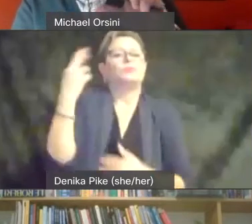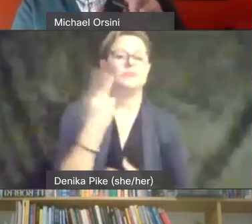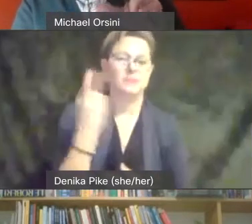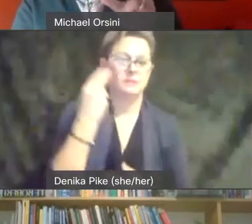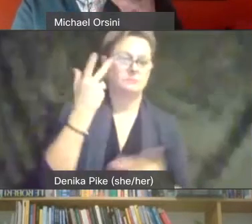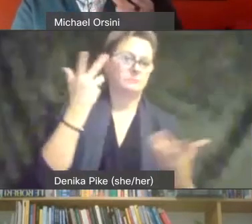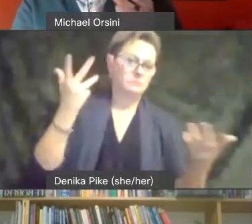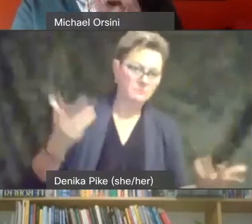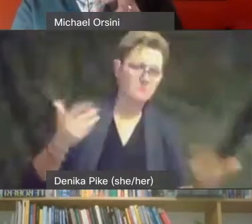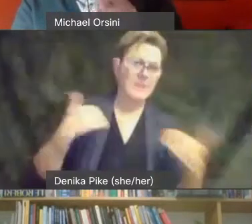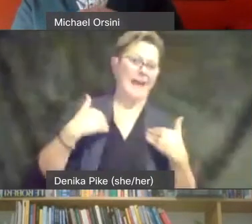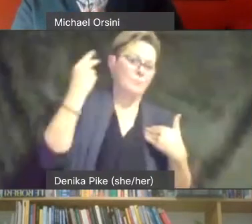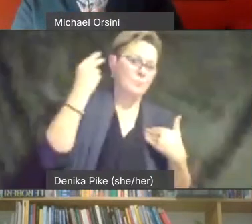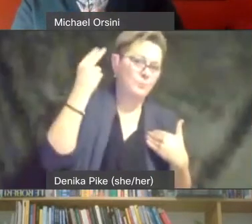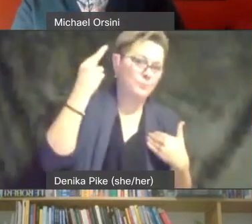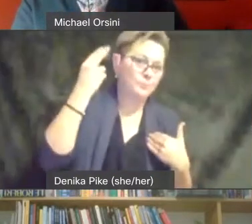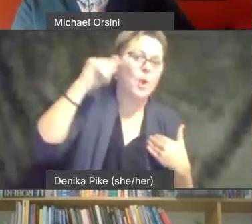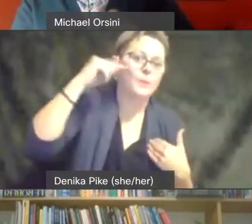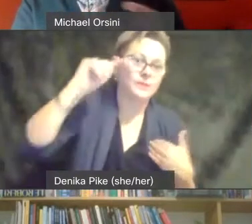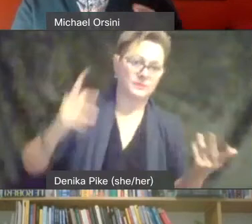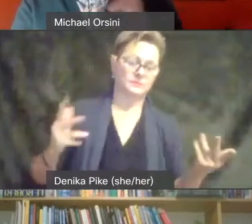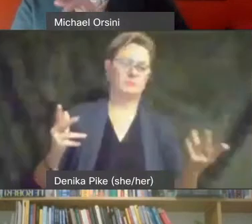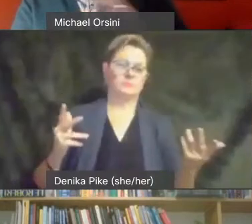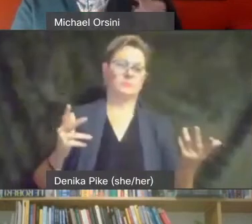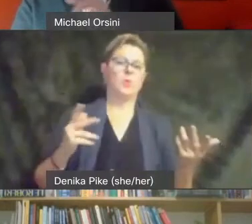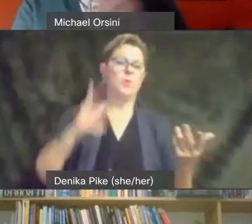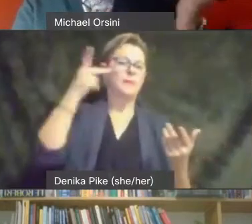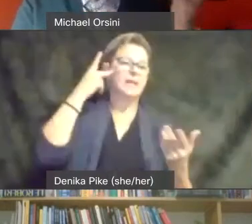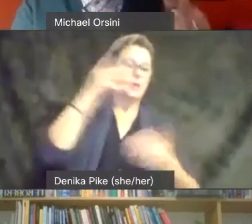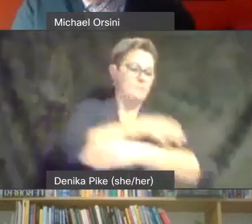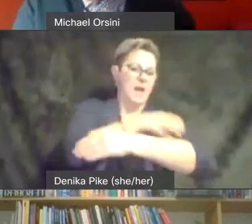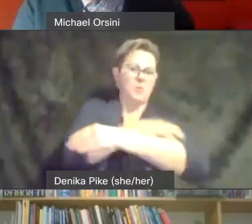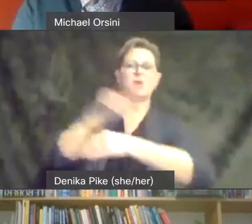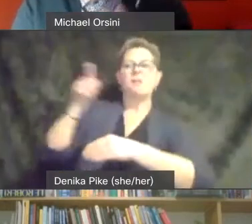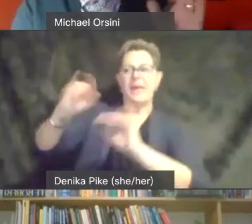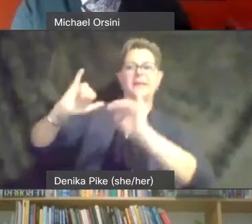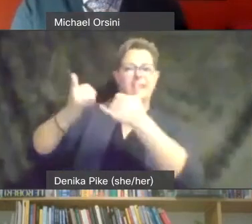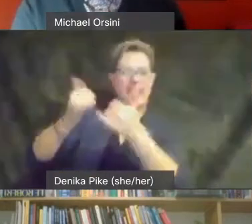To thinking about how political power is is rationed and apportioned, but that's just a.